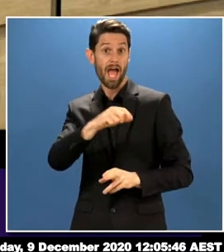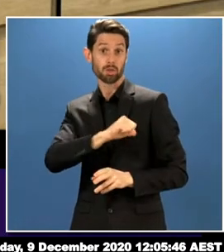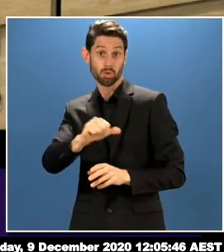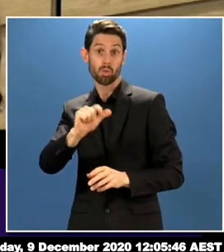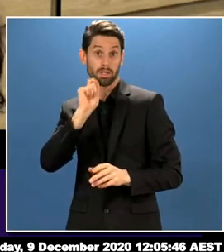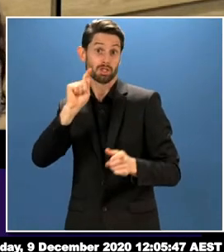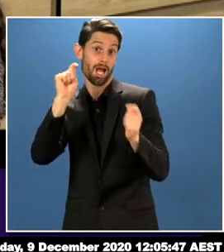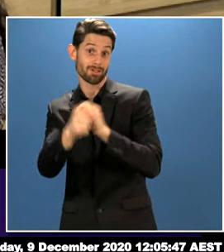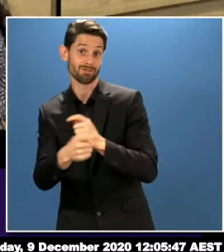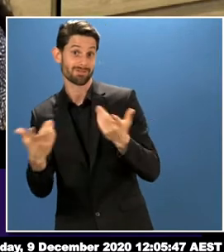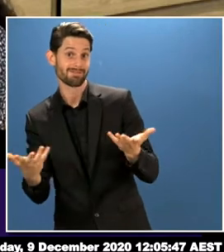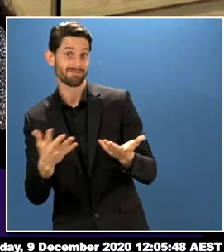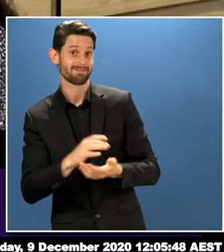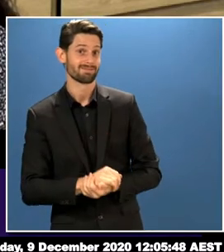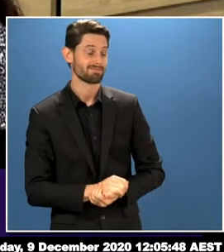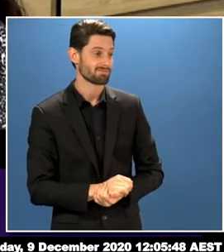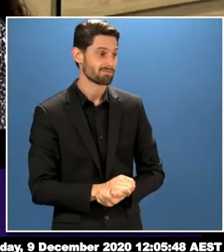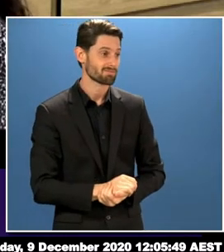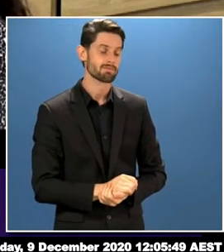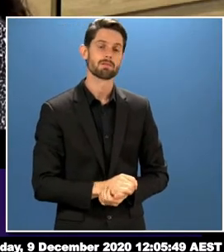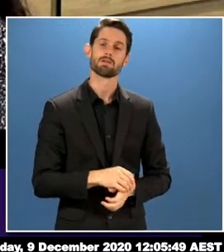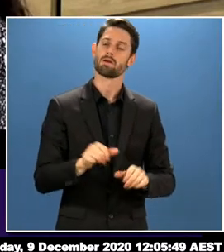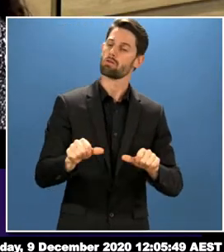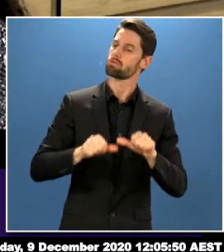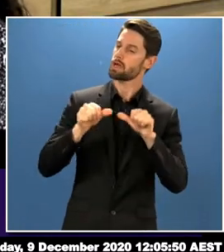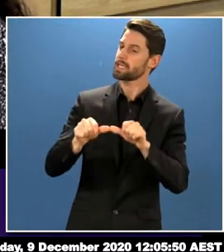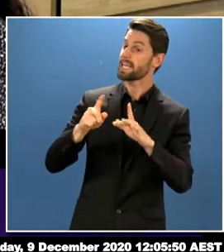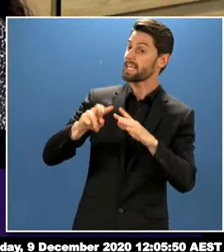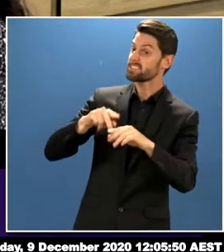So without independent attitudinal change, in your view,